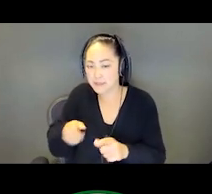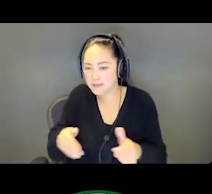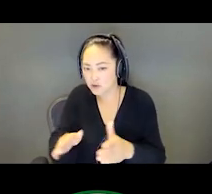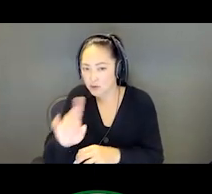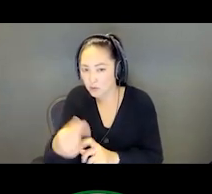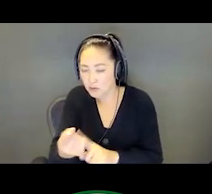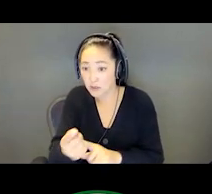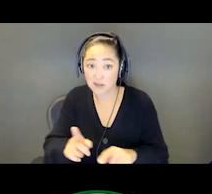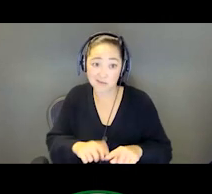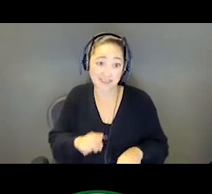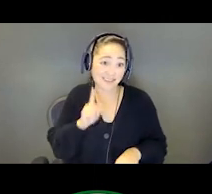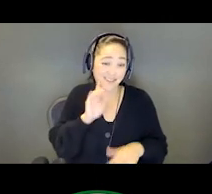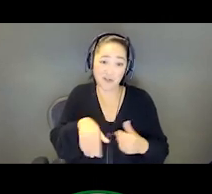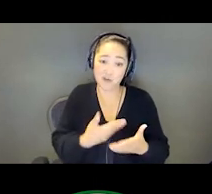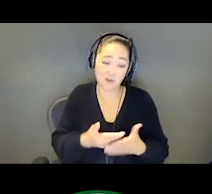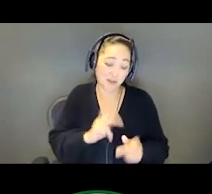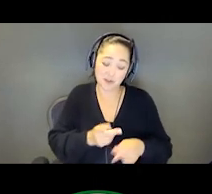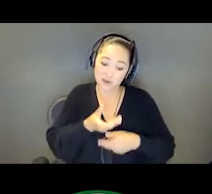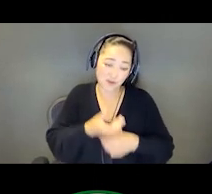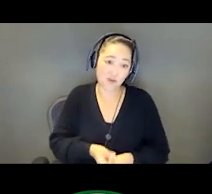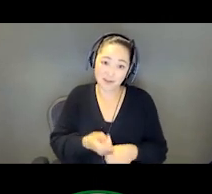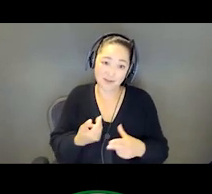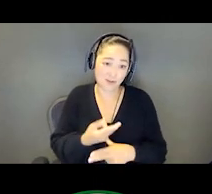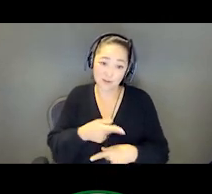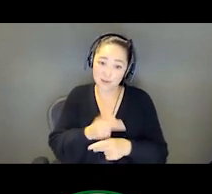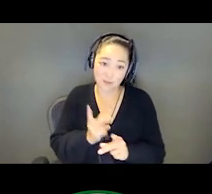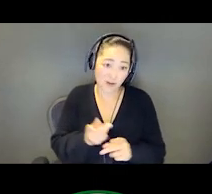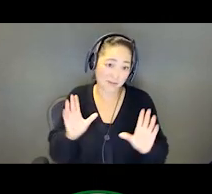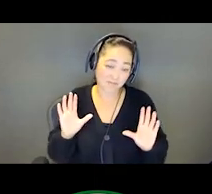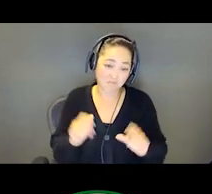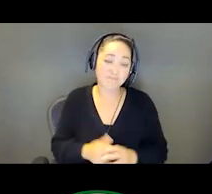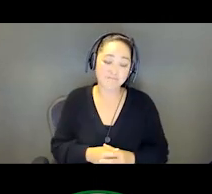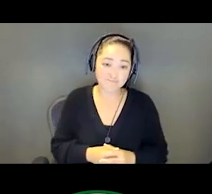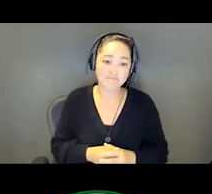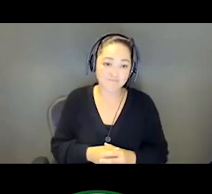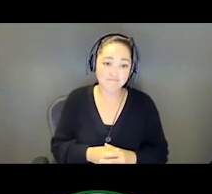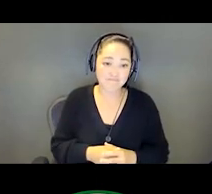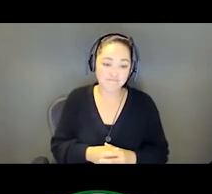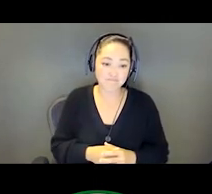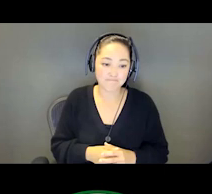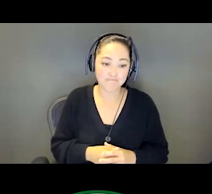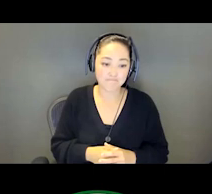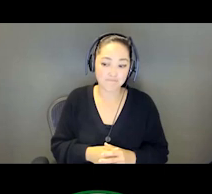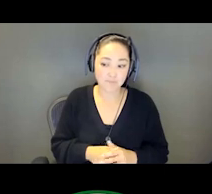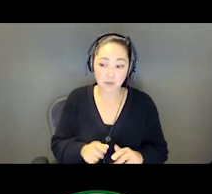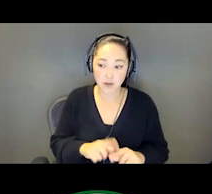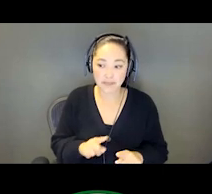There's trust in people using these products. But I don't know first. For say, if there's